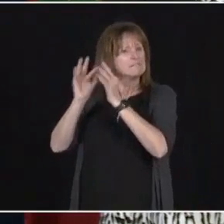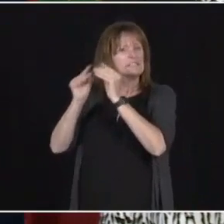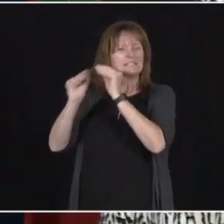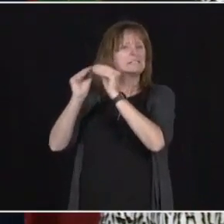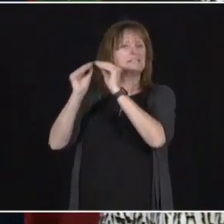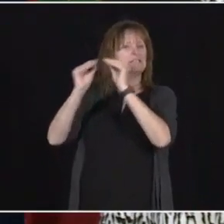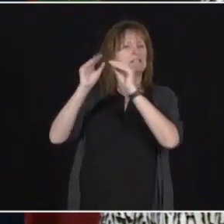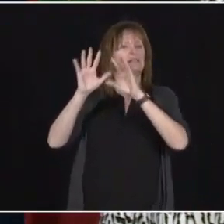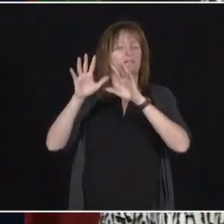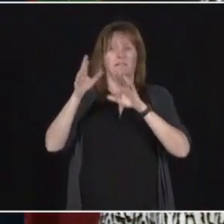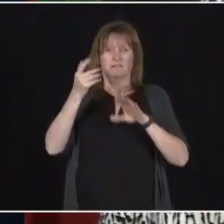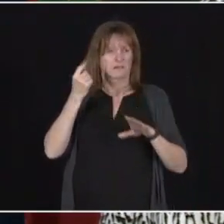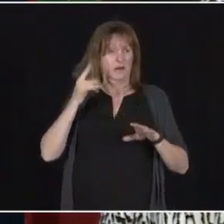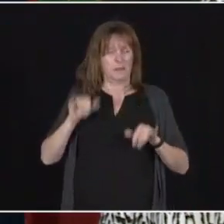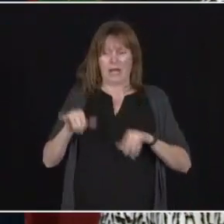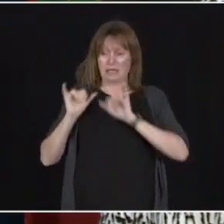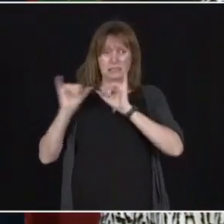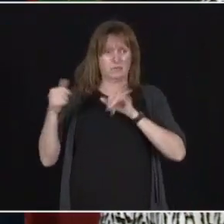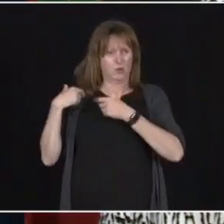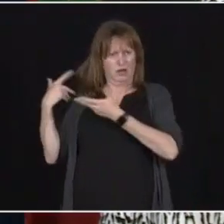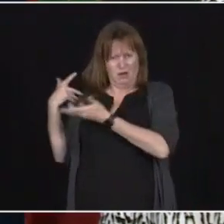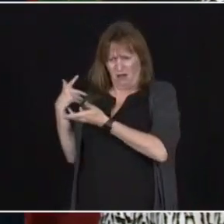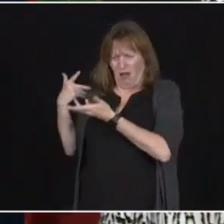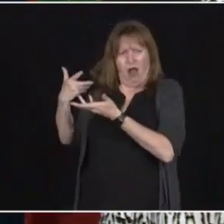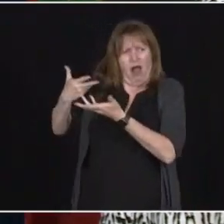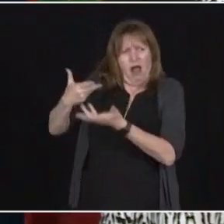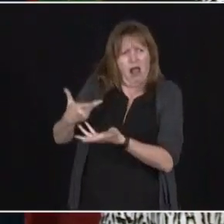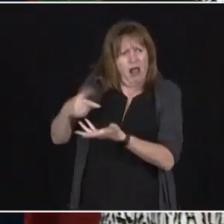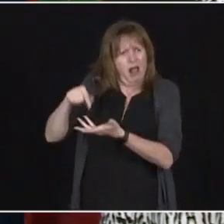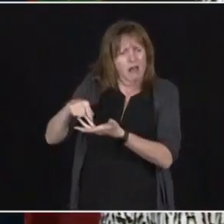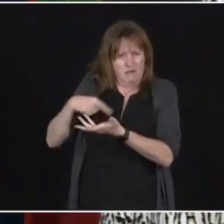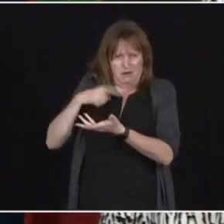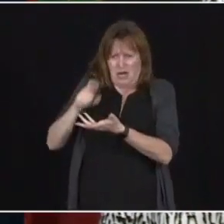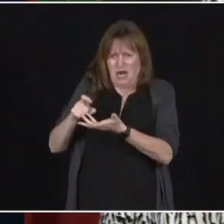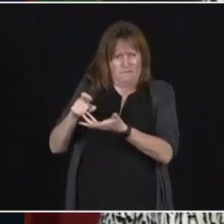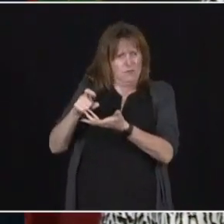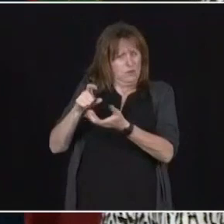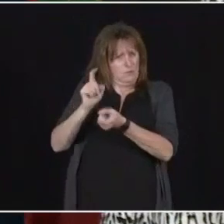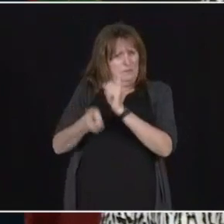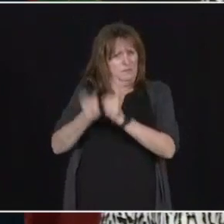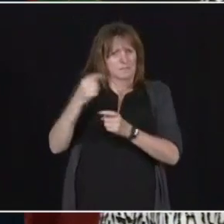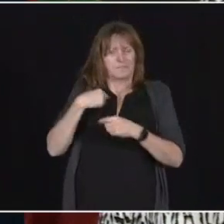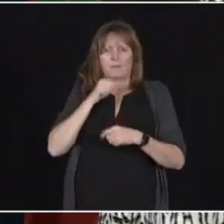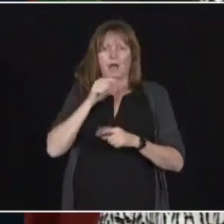that we inherited. But by no means, and I shy to answer any question.